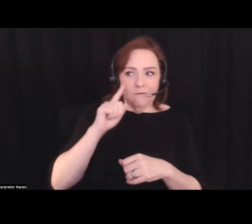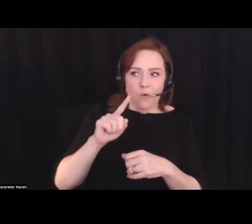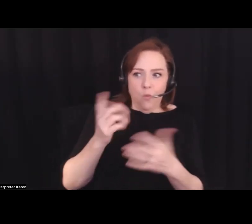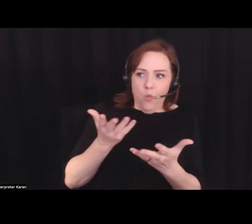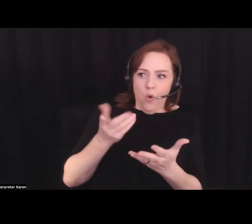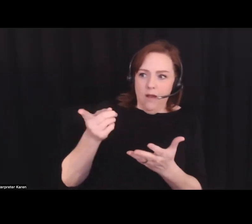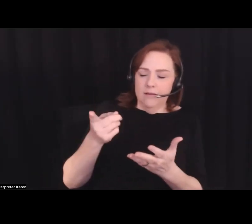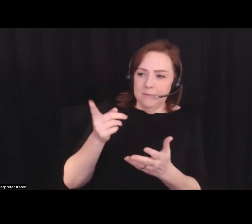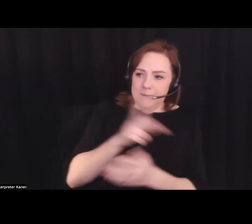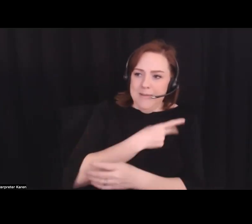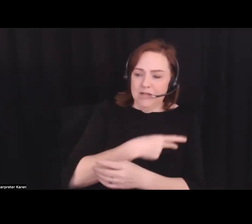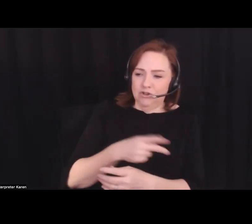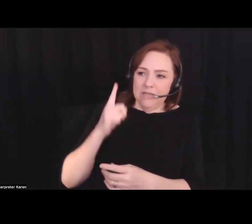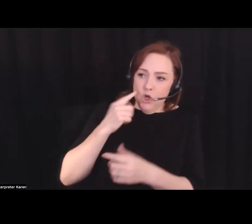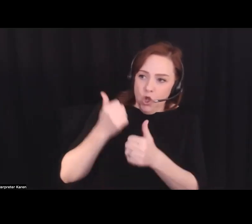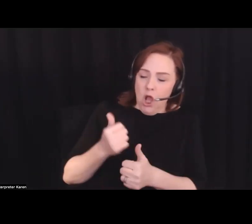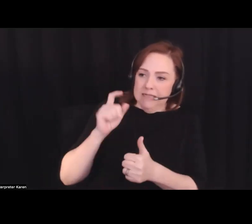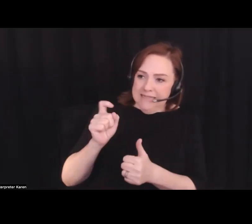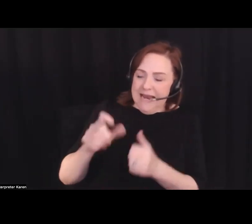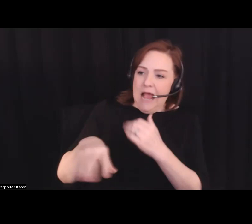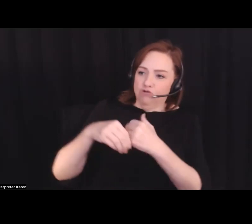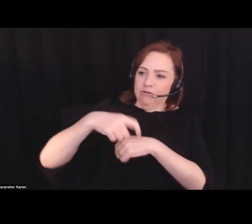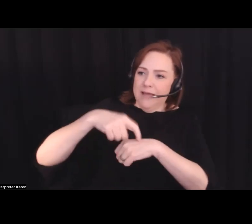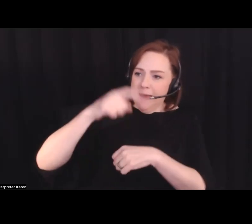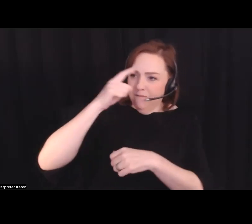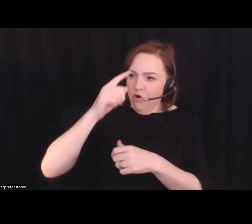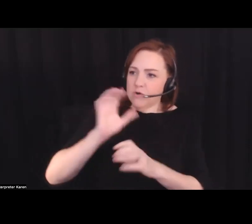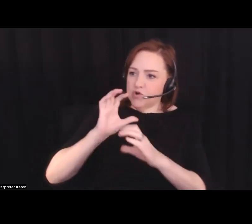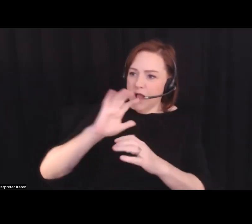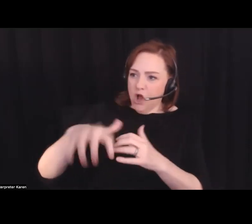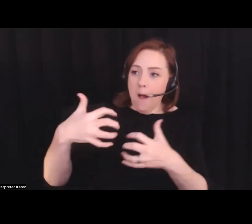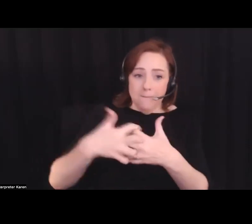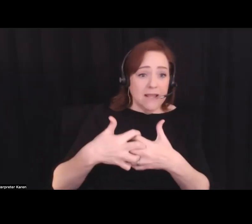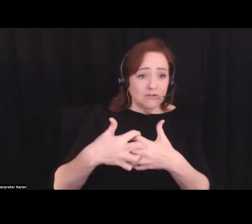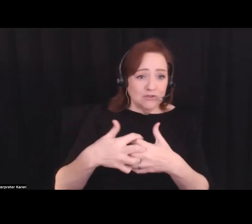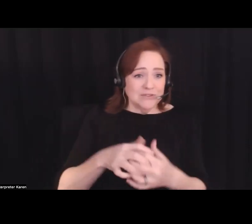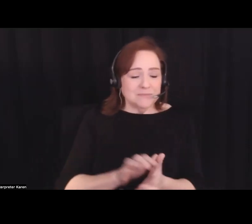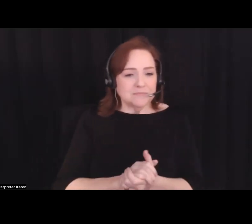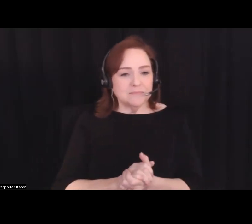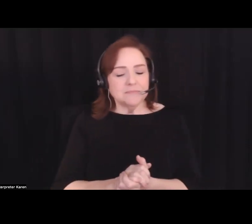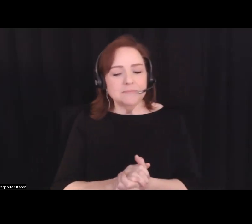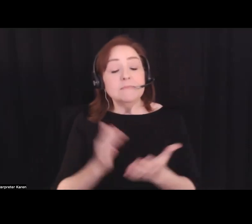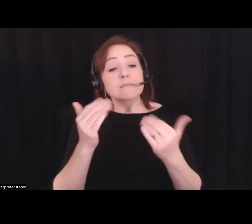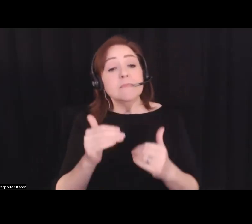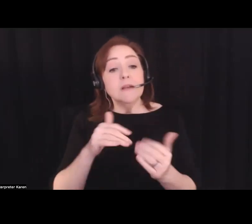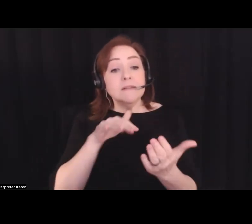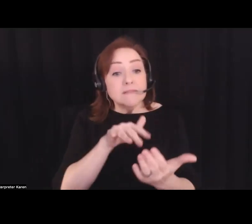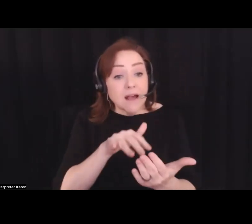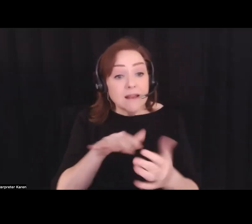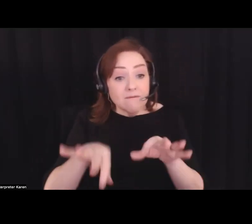need communication accommodation. the study also found that Physicians reported being inadequately